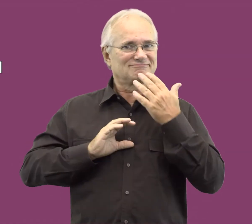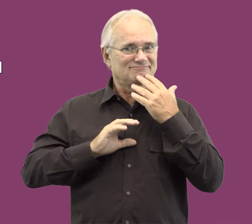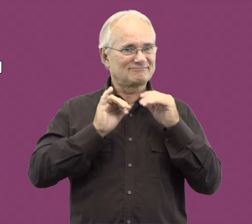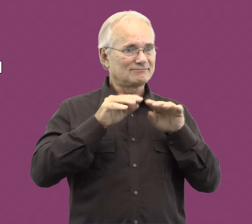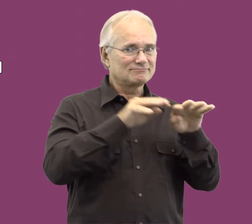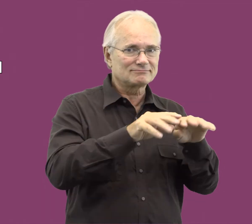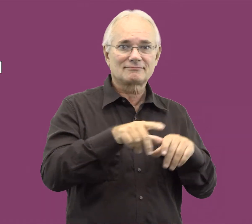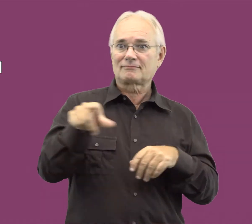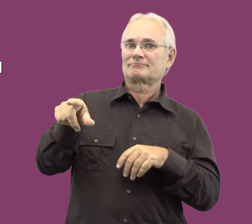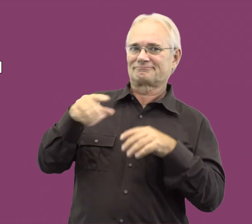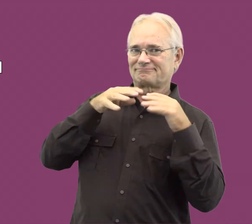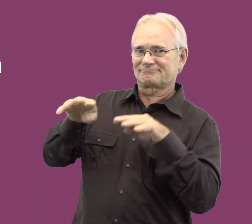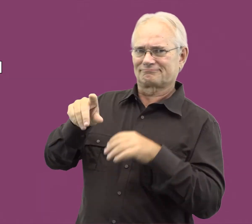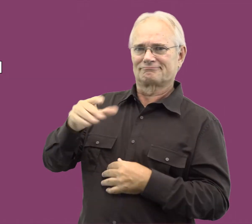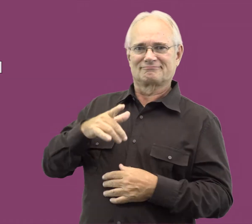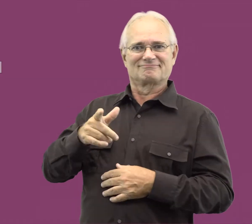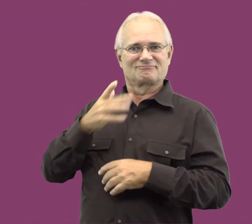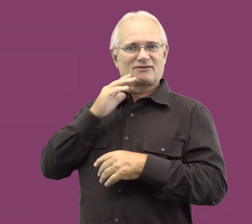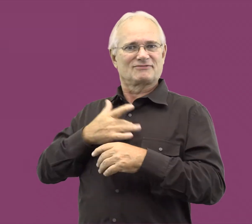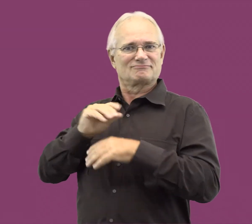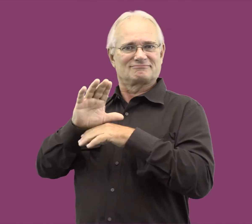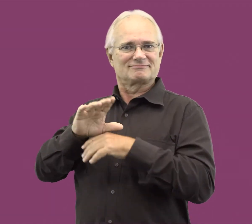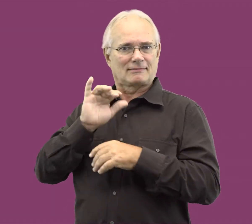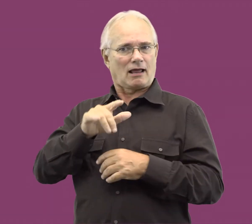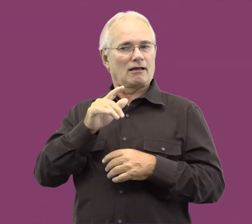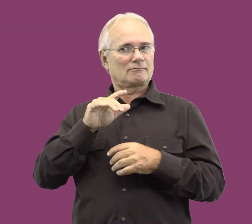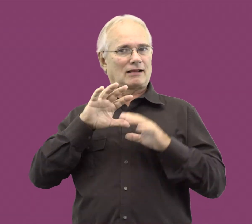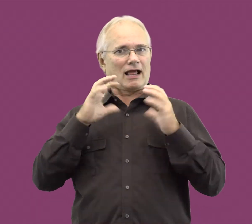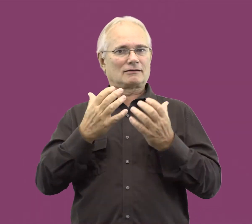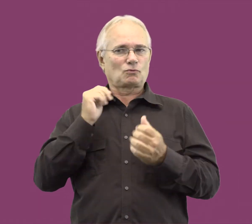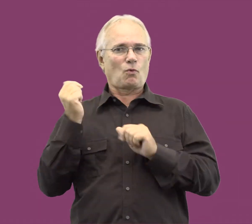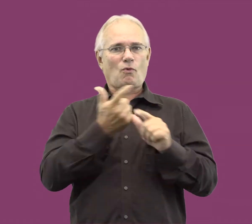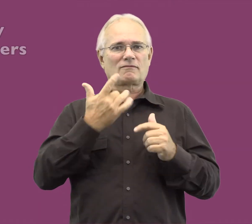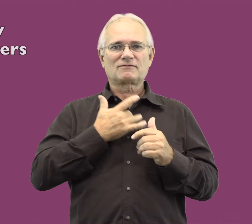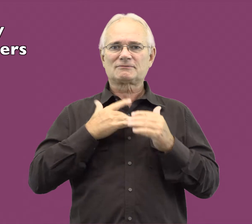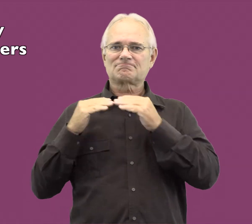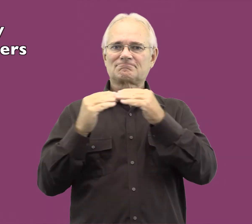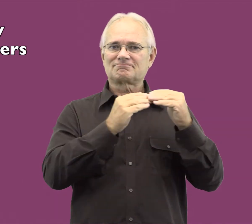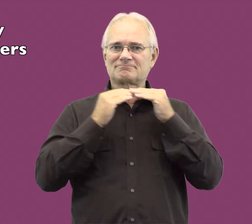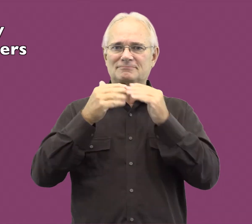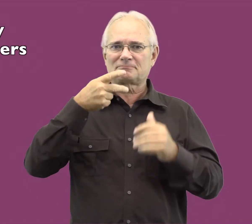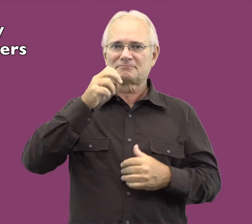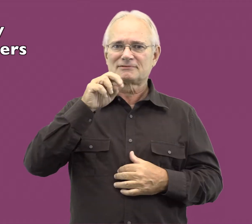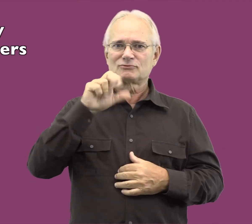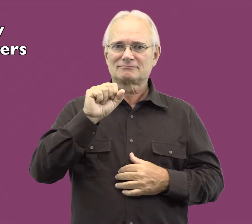The students look at each other for information and their confidence rises. The whole class will feel equally important among their peers.